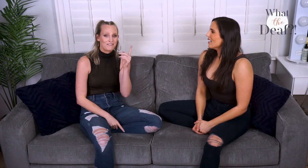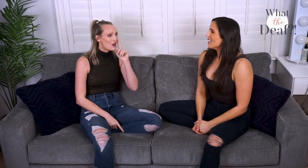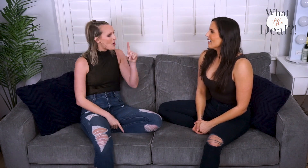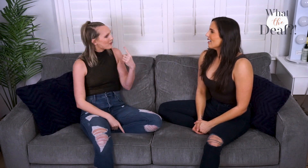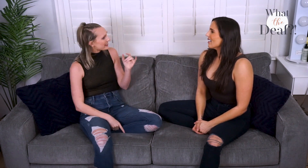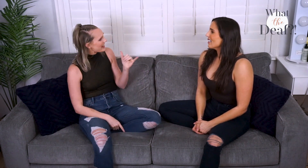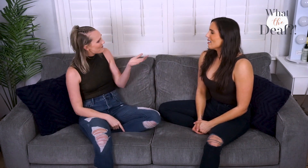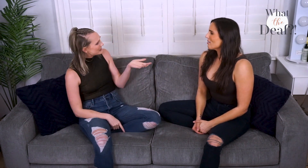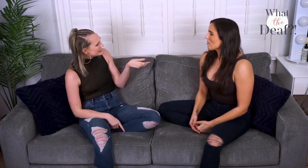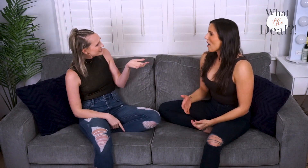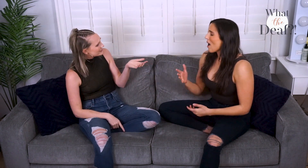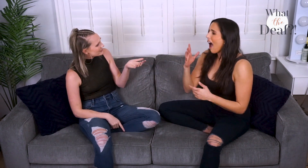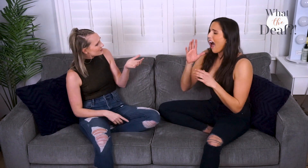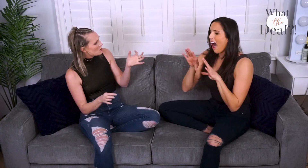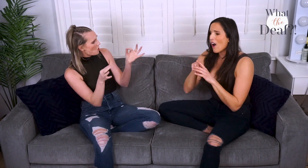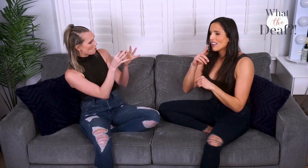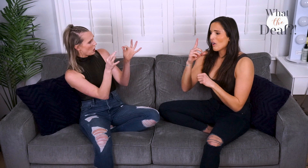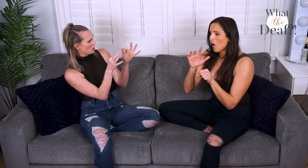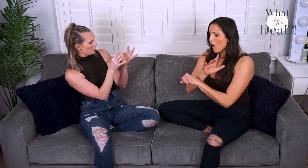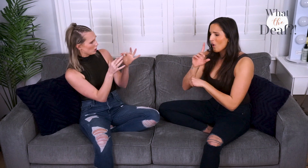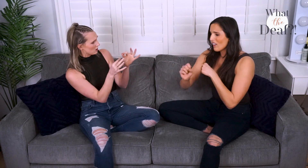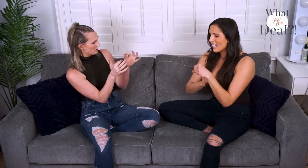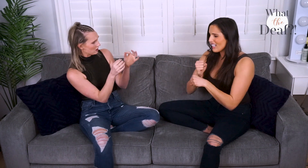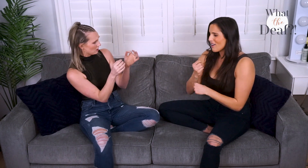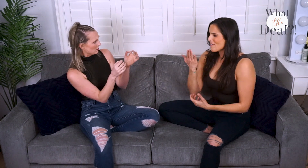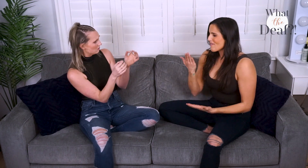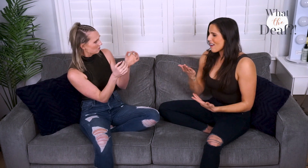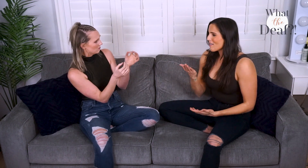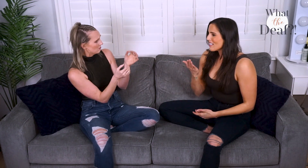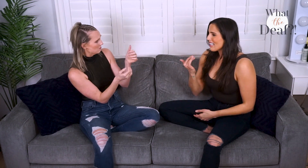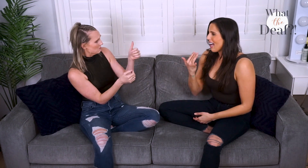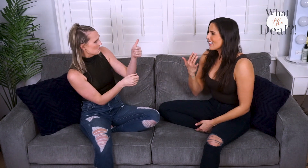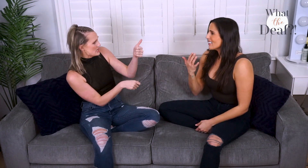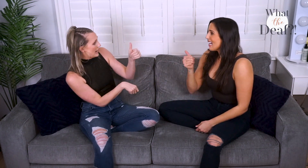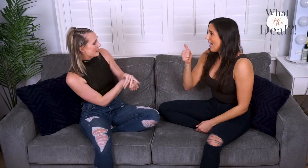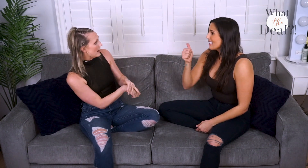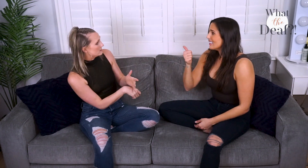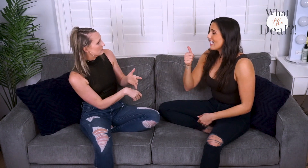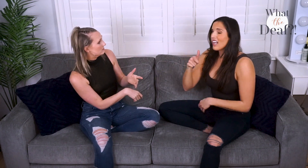but I think I slept there like what? I mean out of the whole year, maybe... 10 nights?